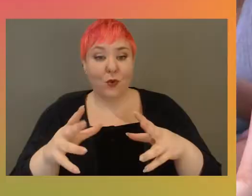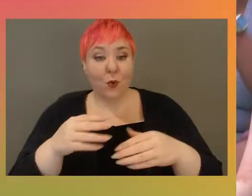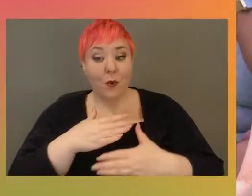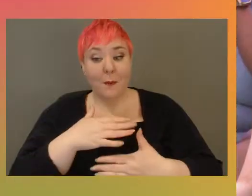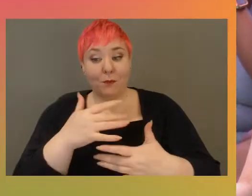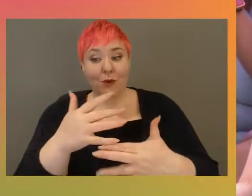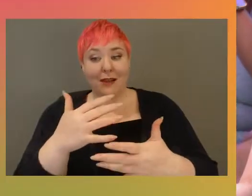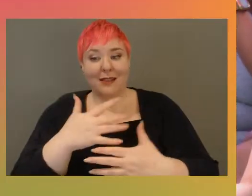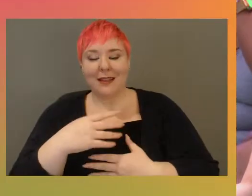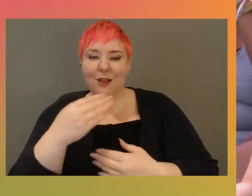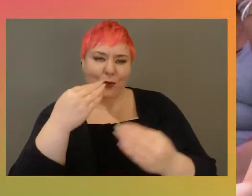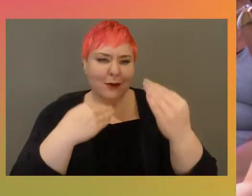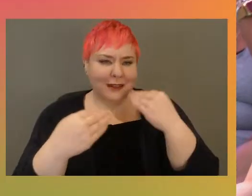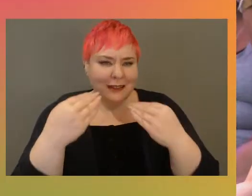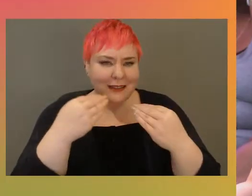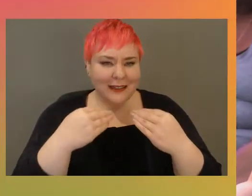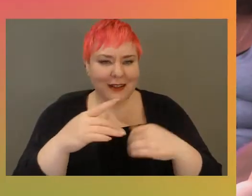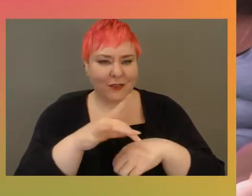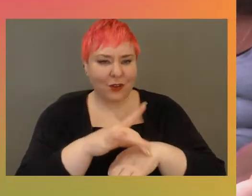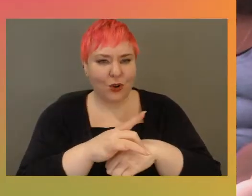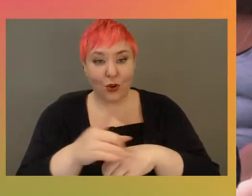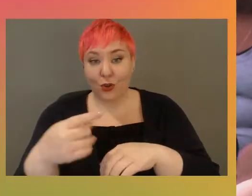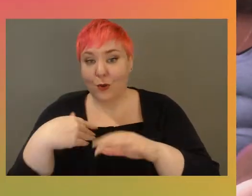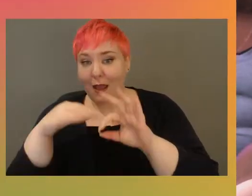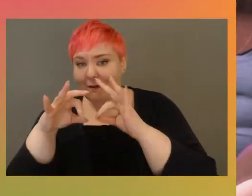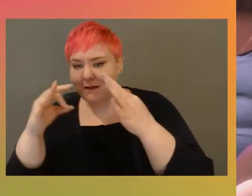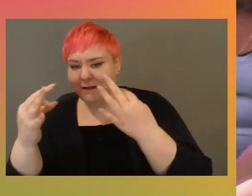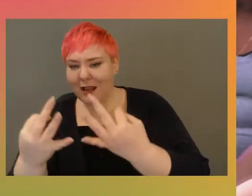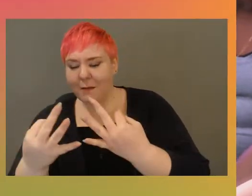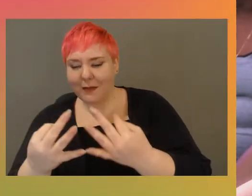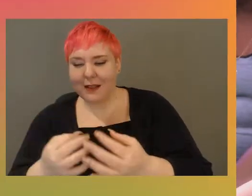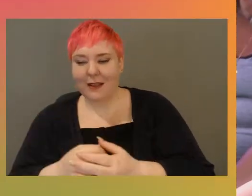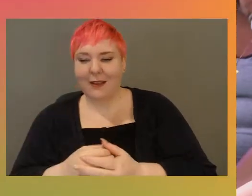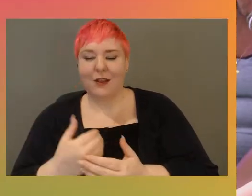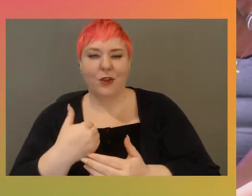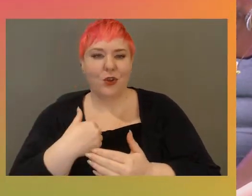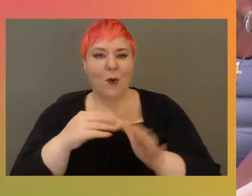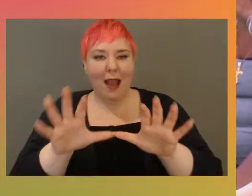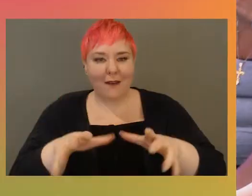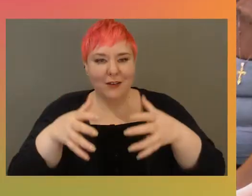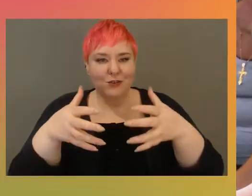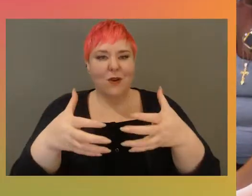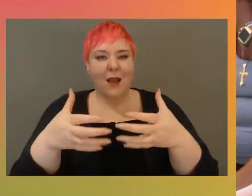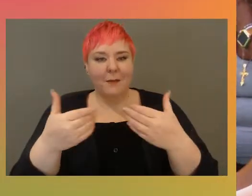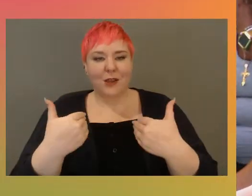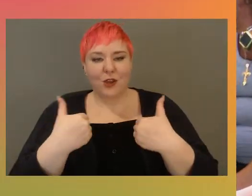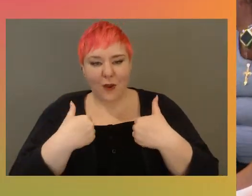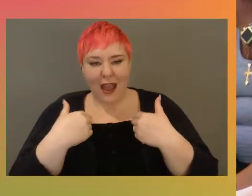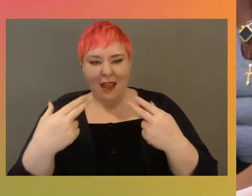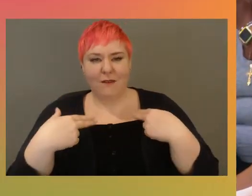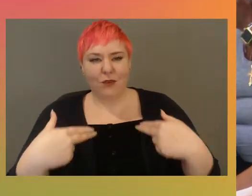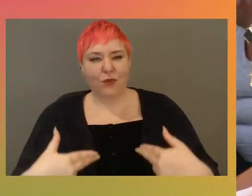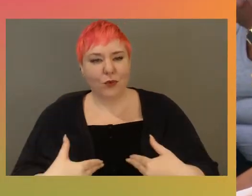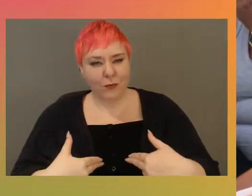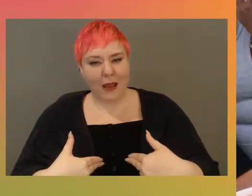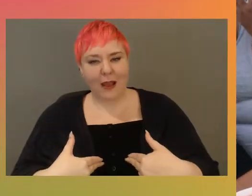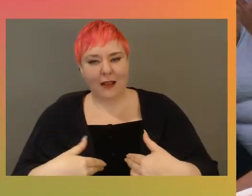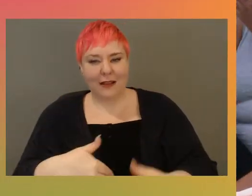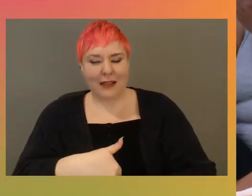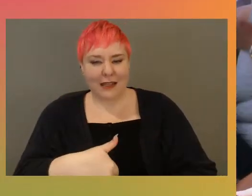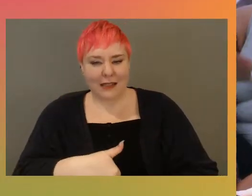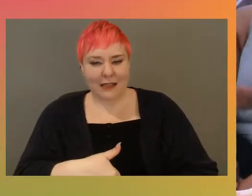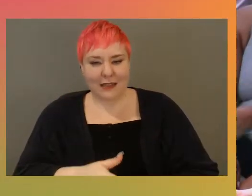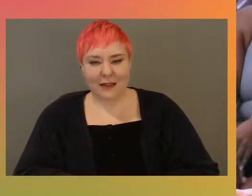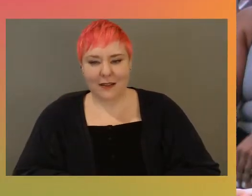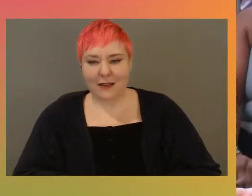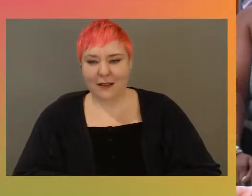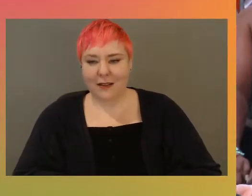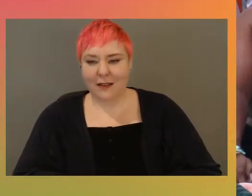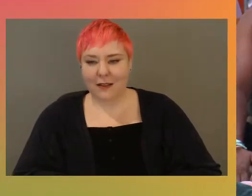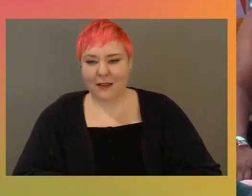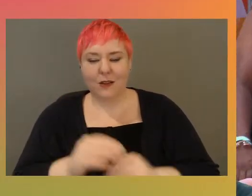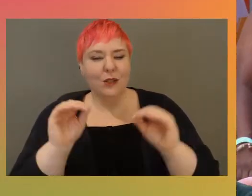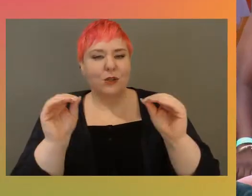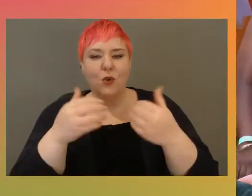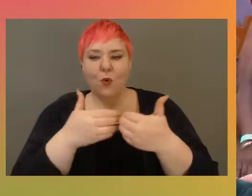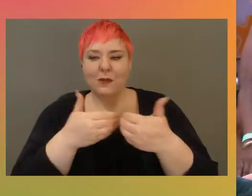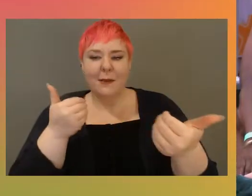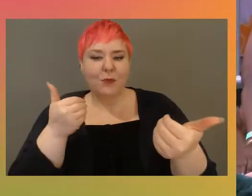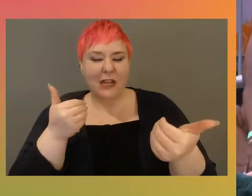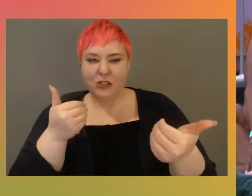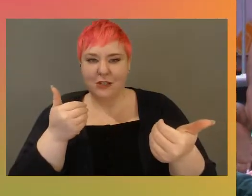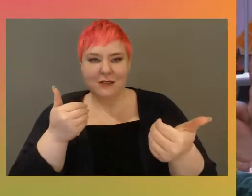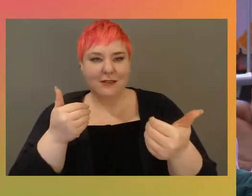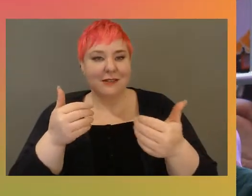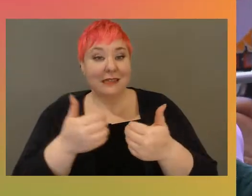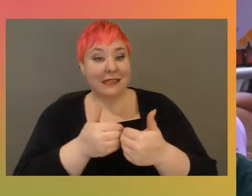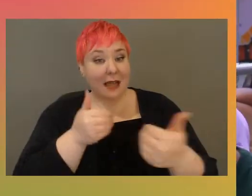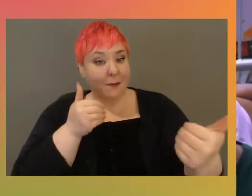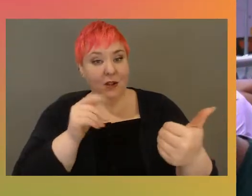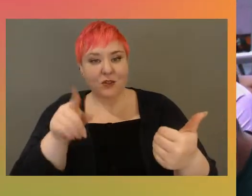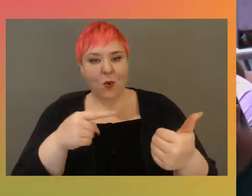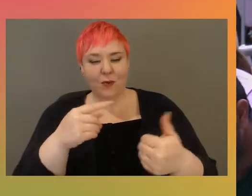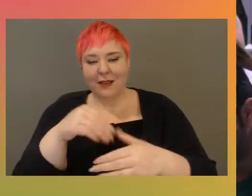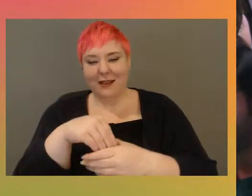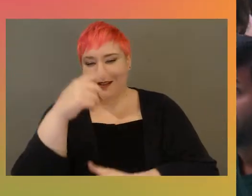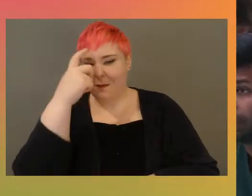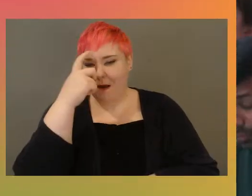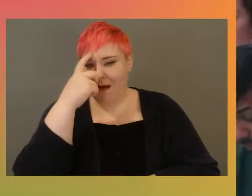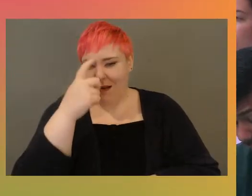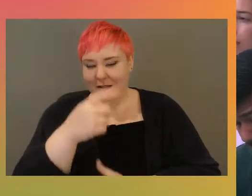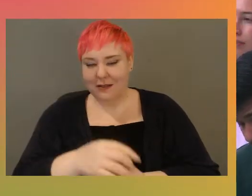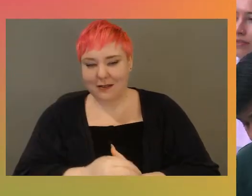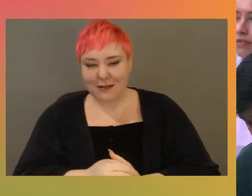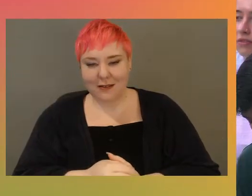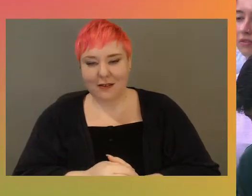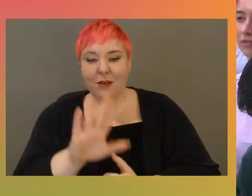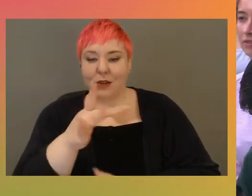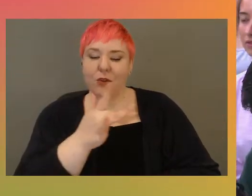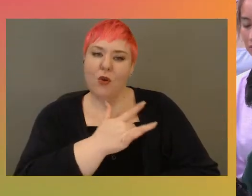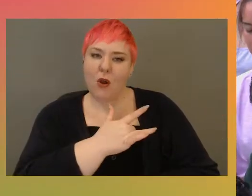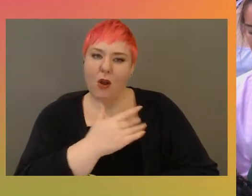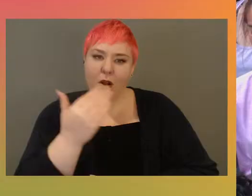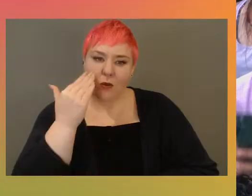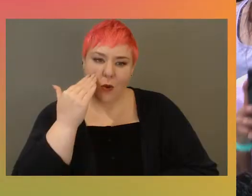ISOLATED, IT IS NOT POSSIBLE.